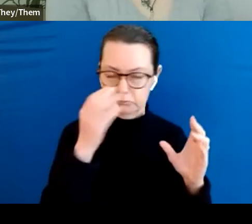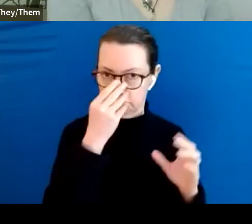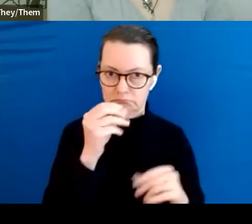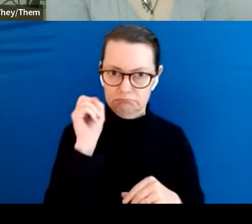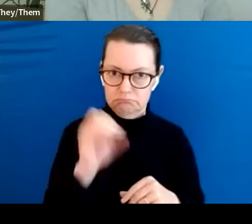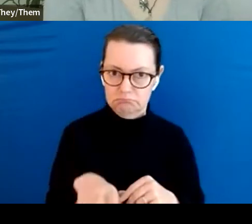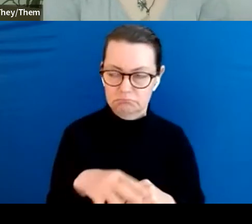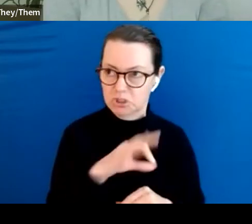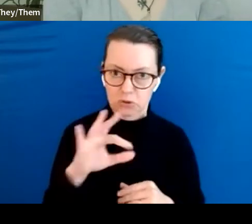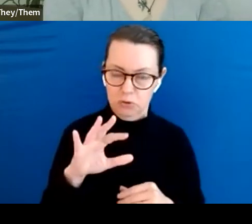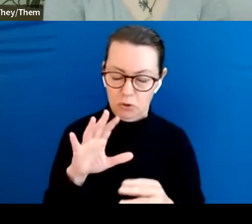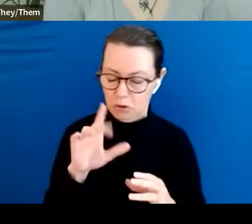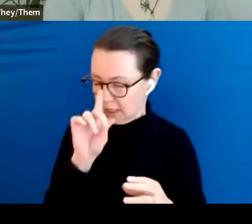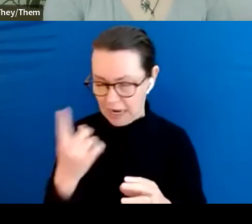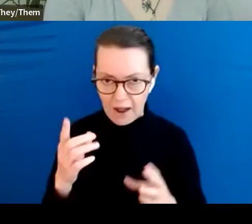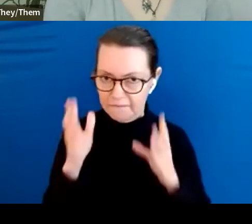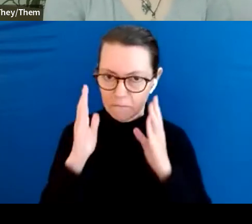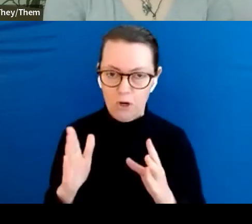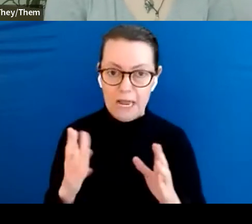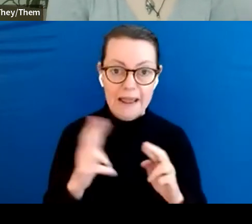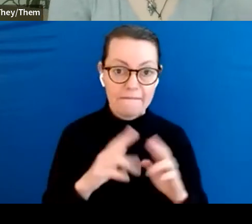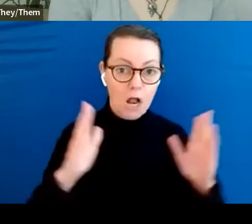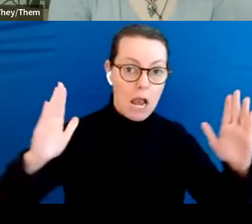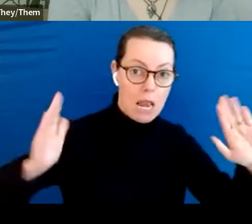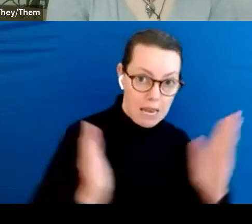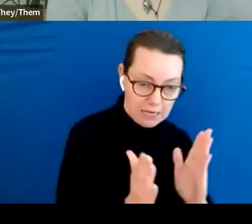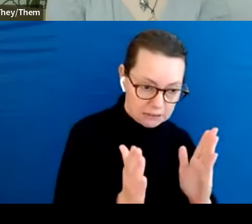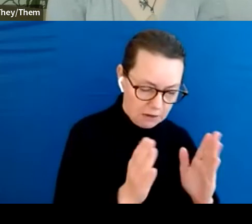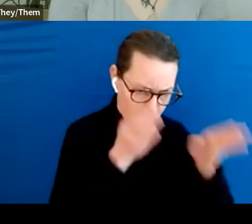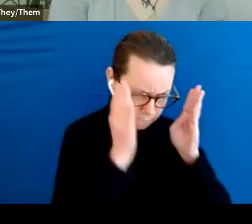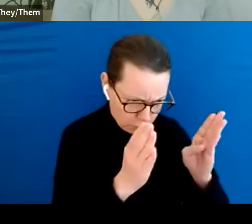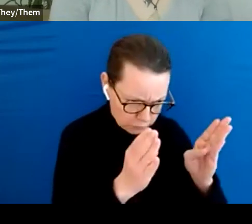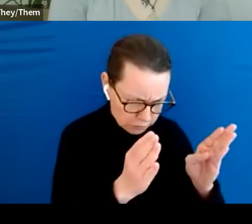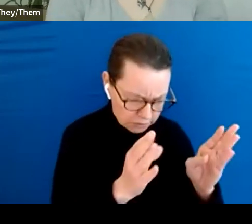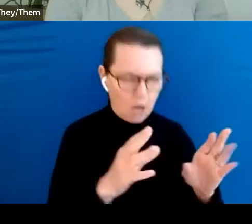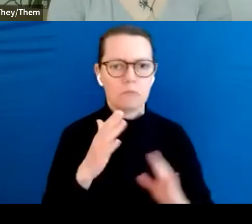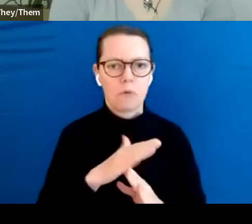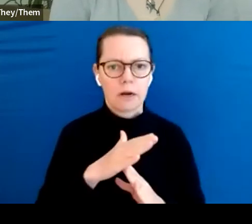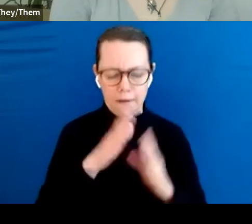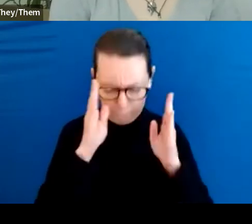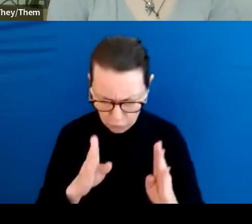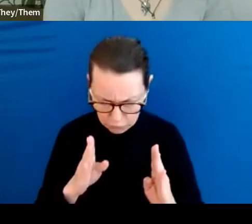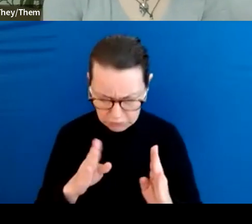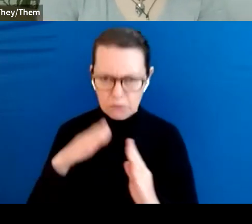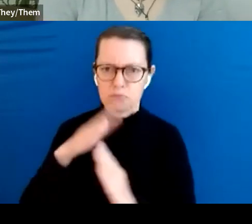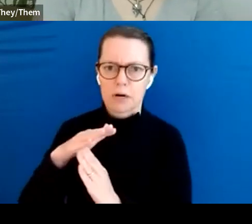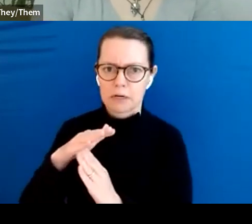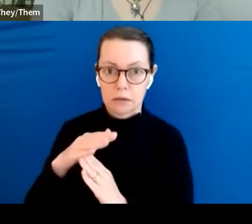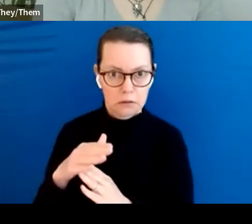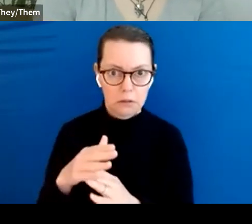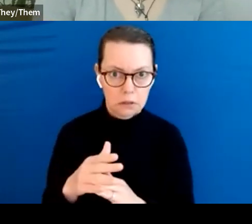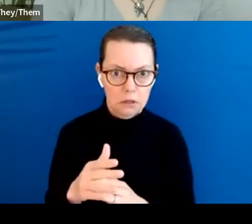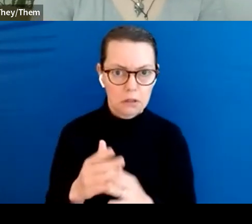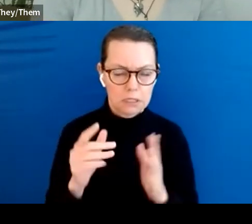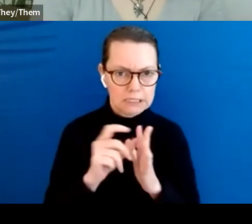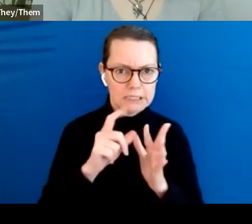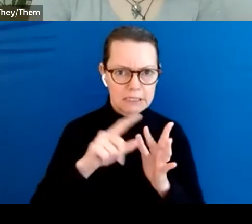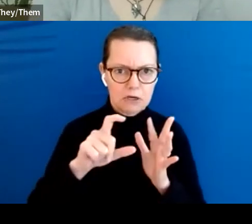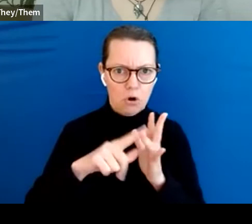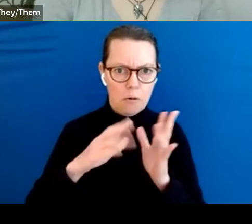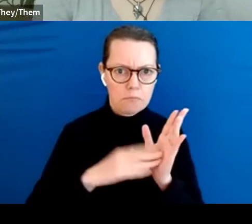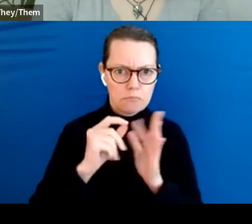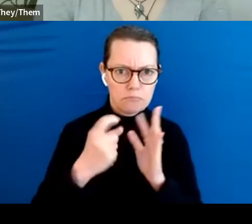I find that you much better if I had had less classes and can really concentrate on those. As I said earlier, decompression days can be really big help.